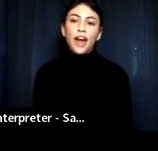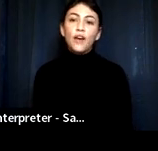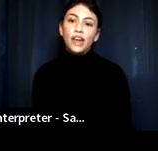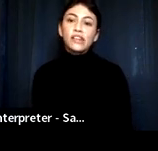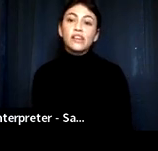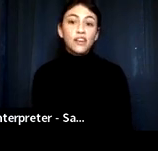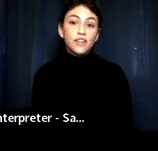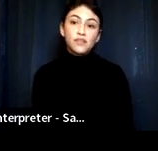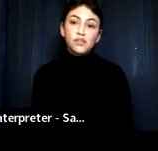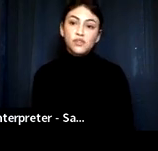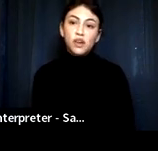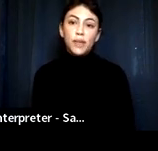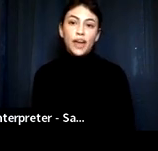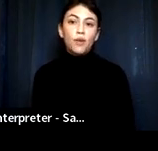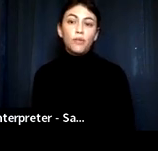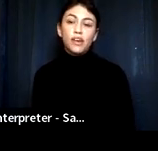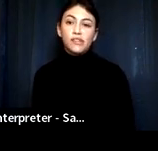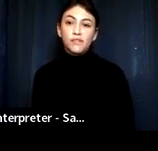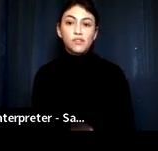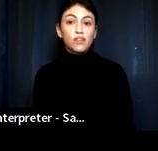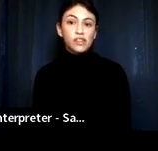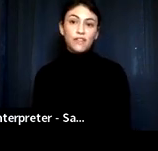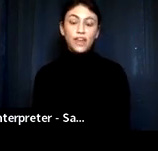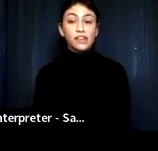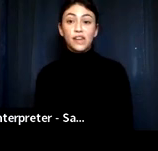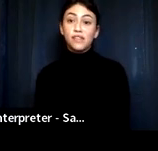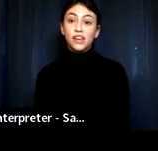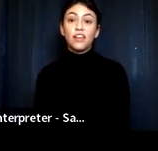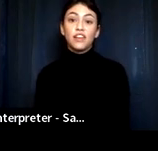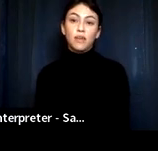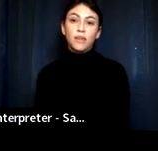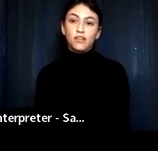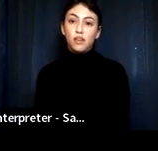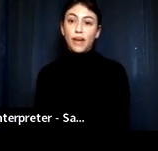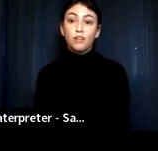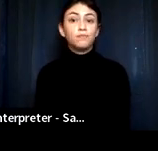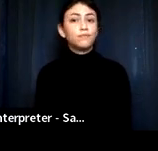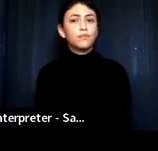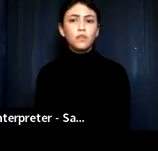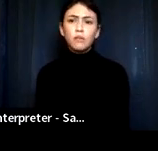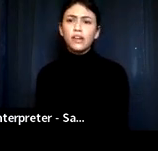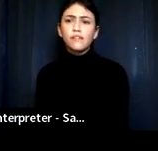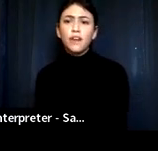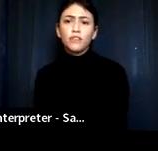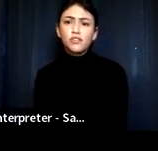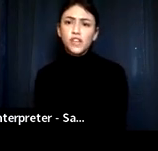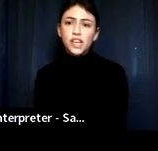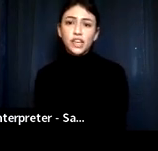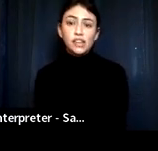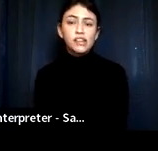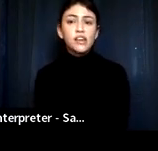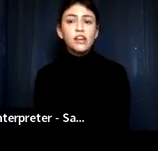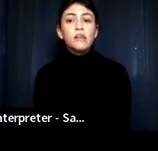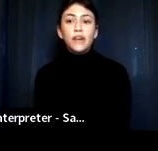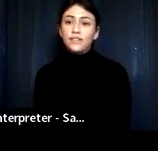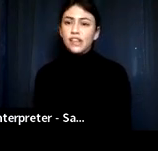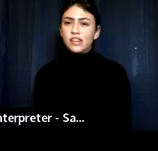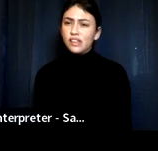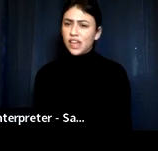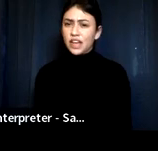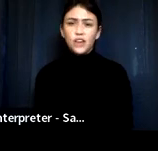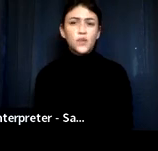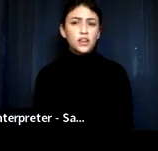I see a lot of deaf students jumping out because of the struggle that they face, and I've seen a lot of my peers drop out because of how frustrating it is, but I've just decided to stay.